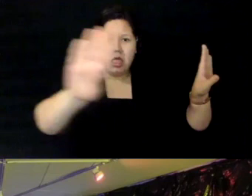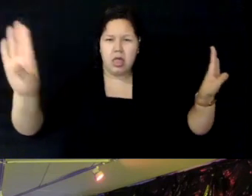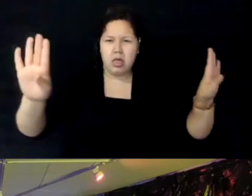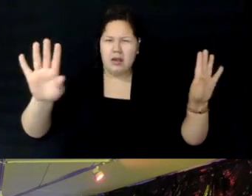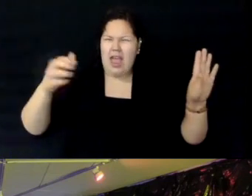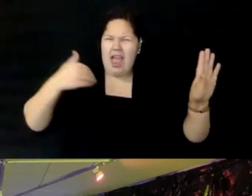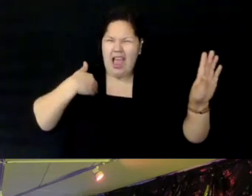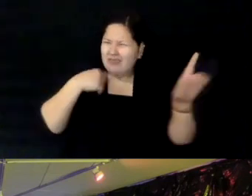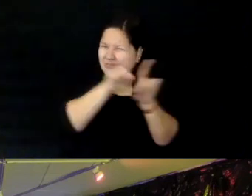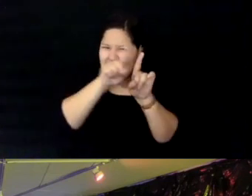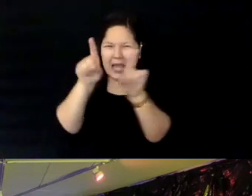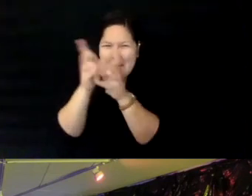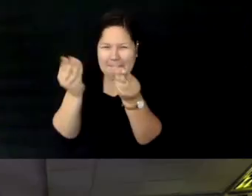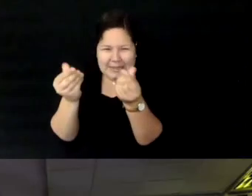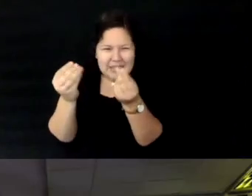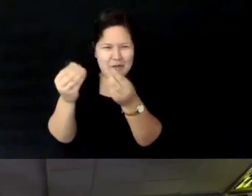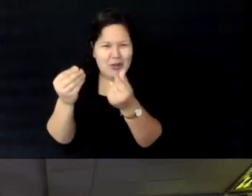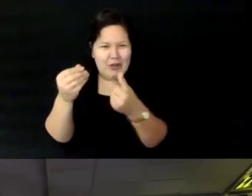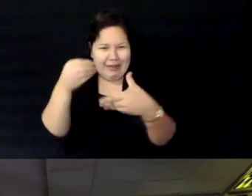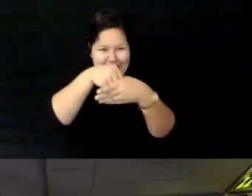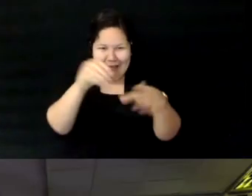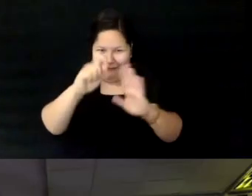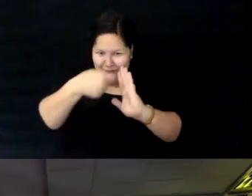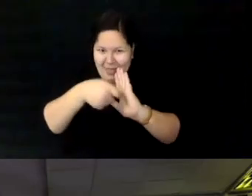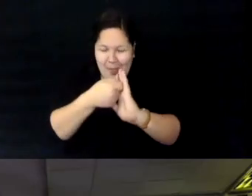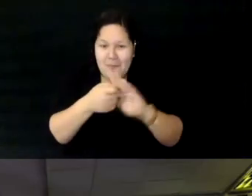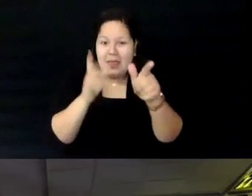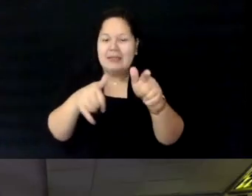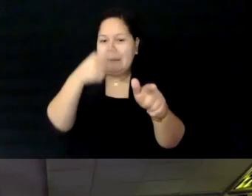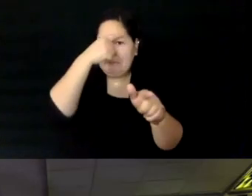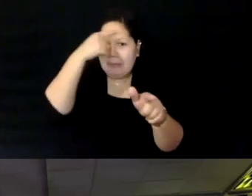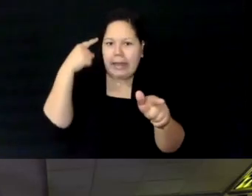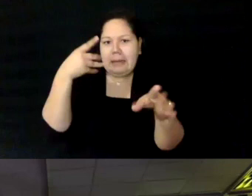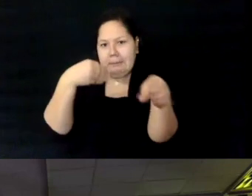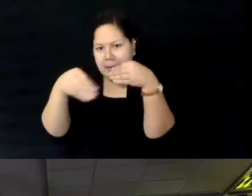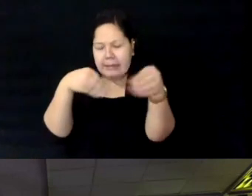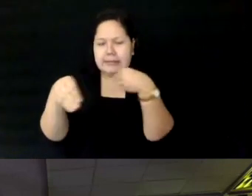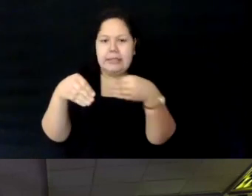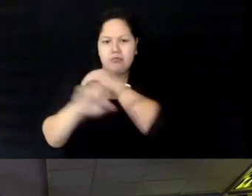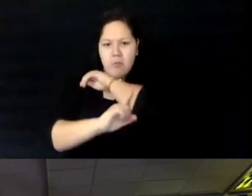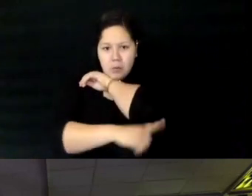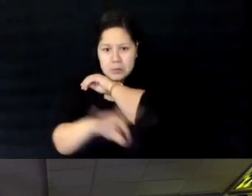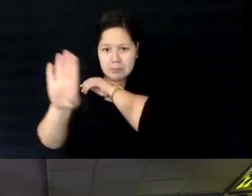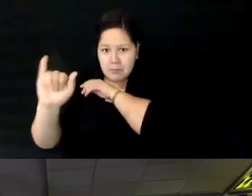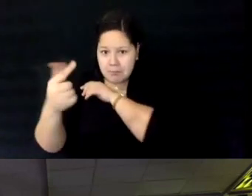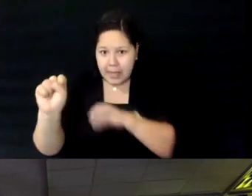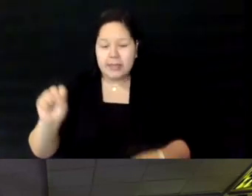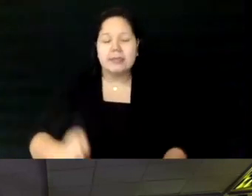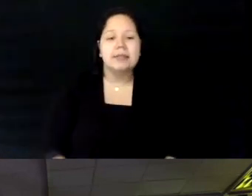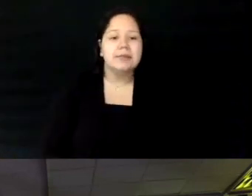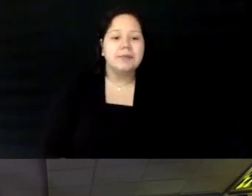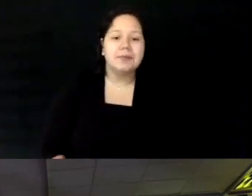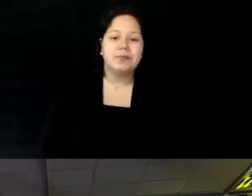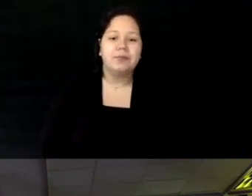material that you see in the film, which are these black plastic garbage bags. In the year 3000,